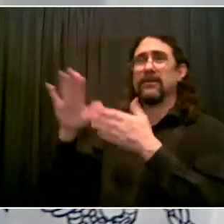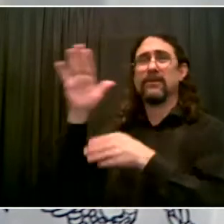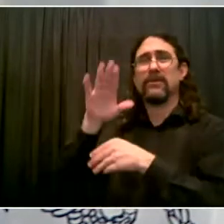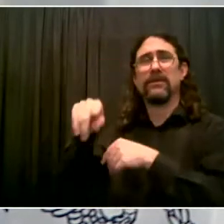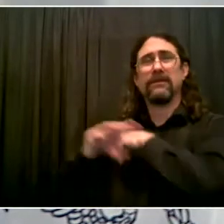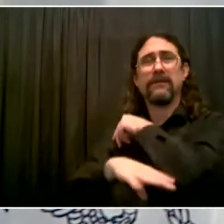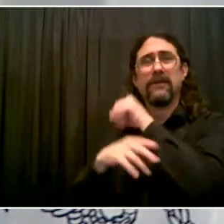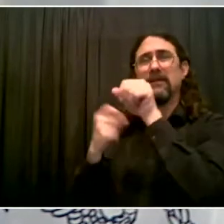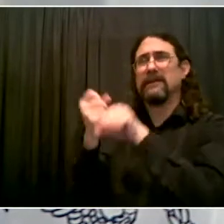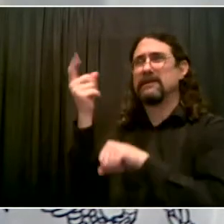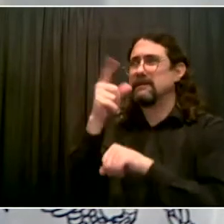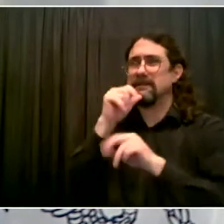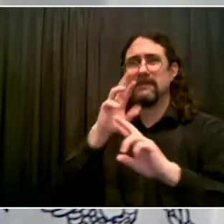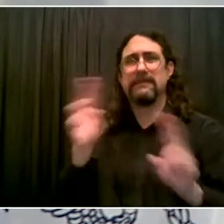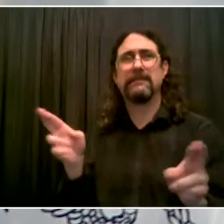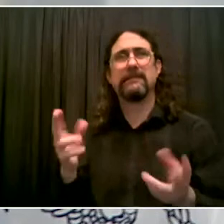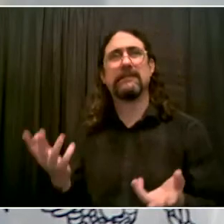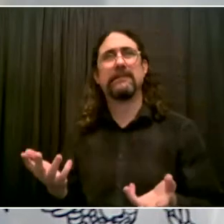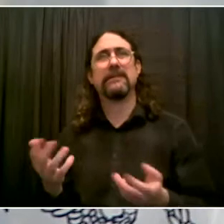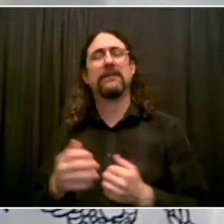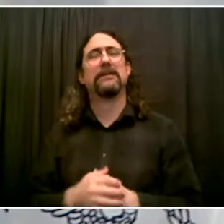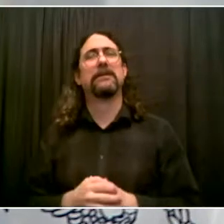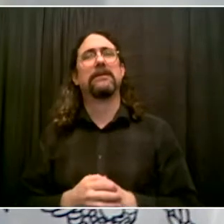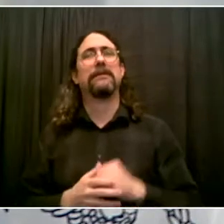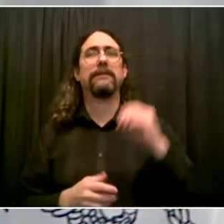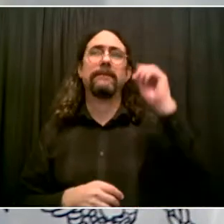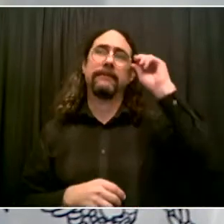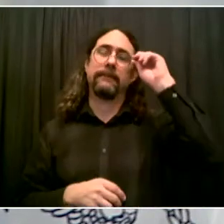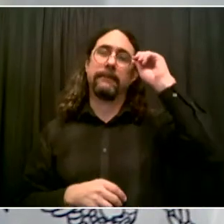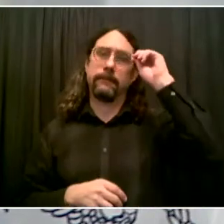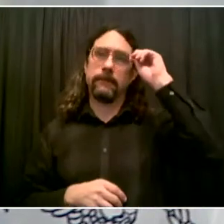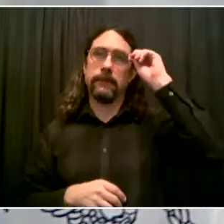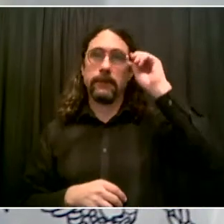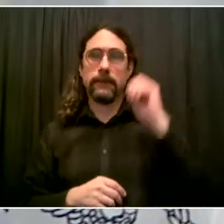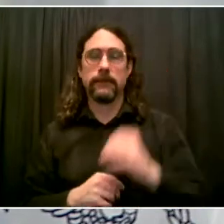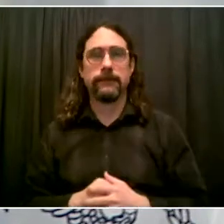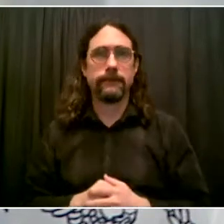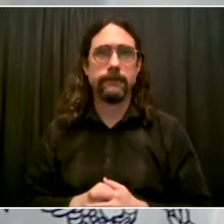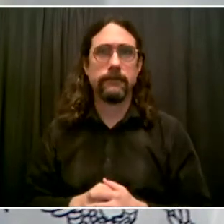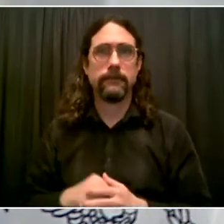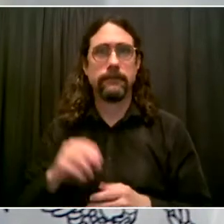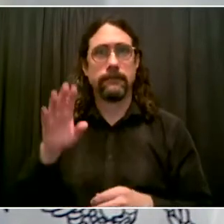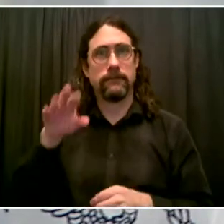FUTURE? THAT'S A GREAT EXAMPLE. FIRST OF ALL THAT ARARITCLCLWAE